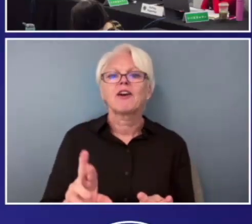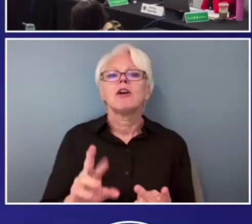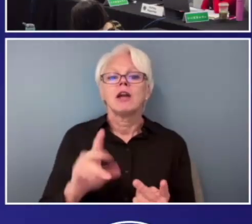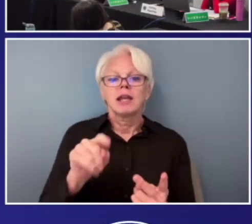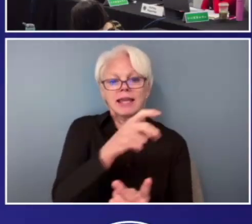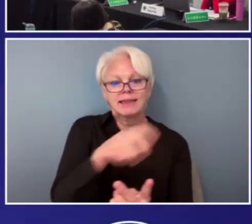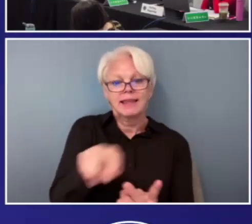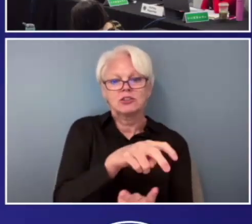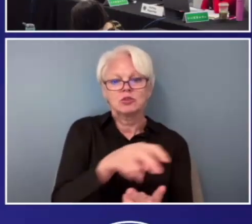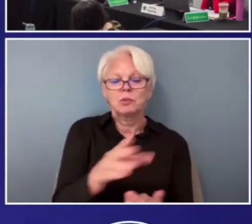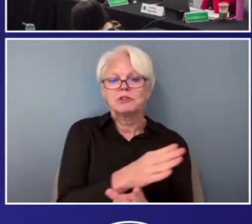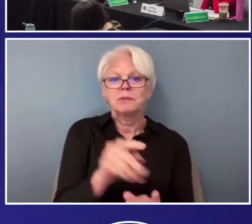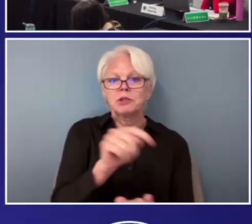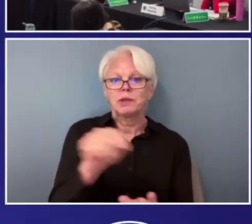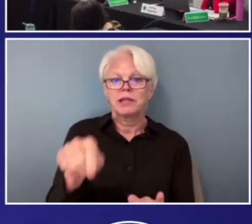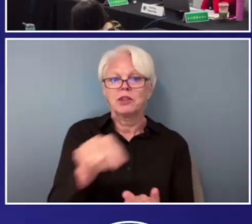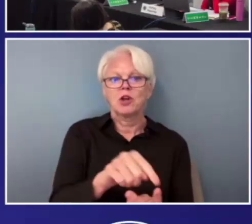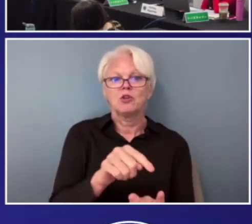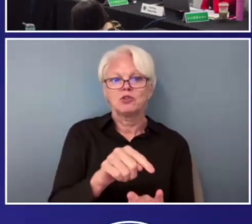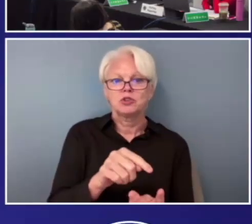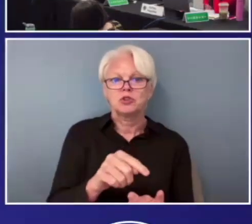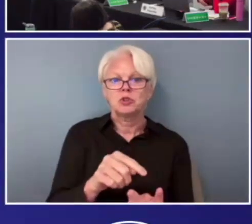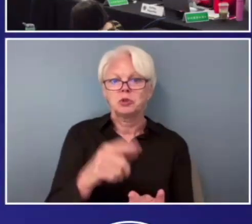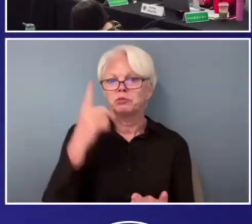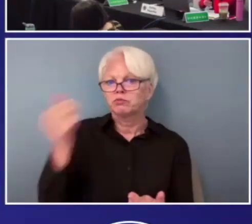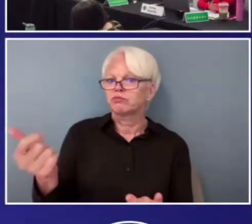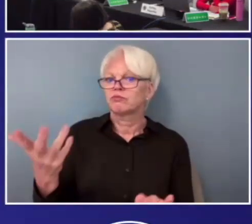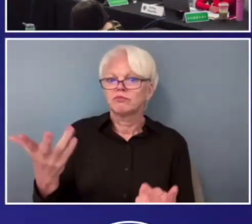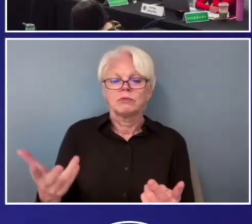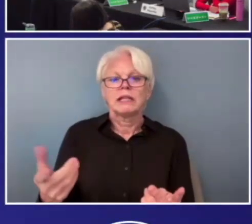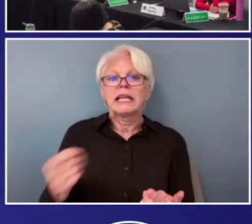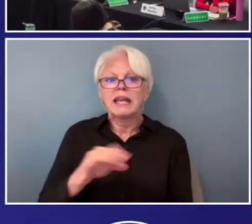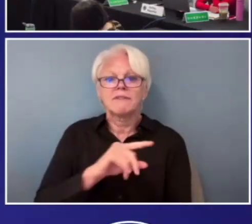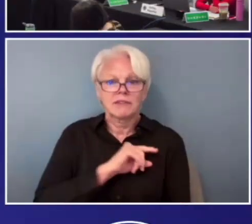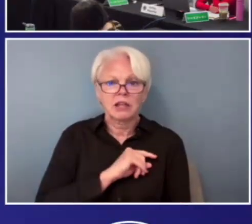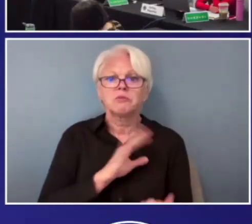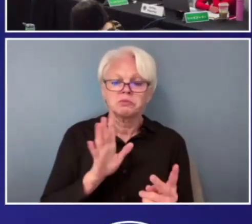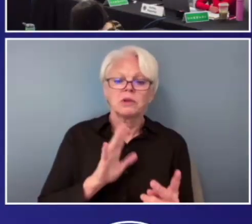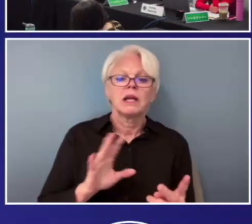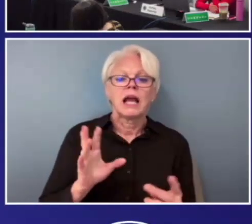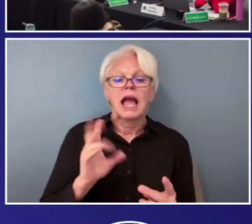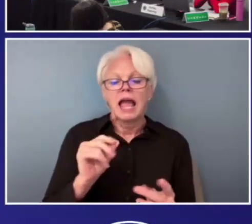plans freely, assuming they're eligible, obviously, and beyond July 1st of 2028.